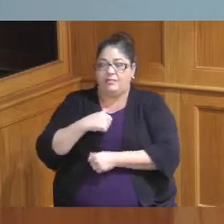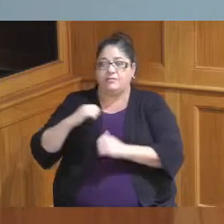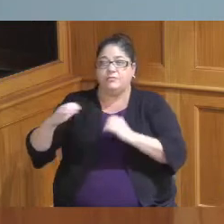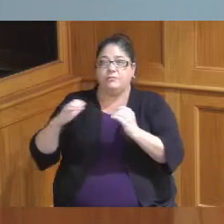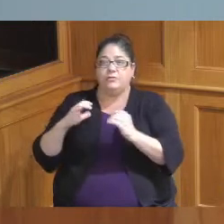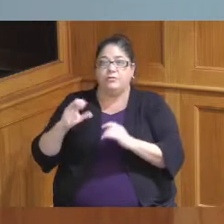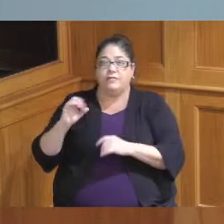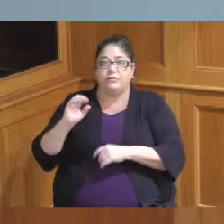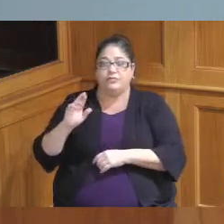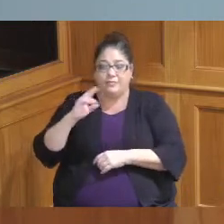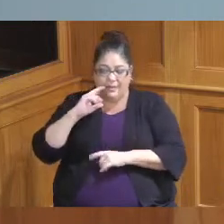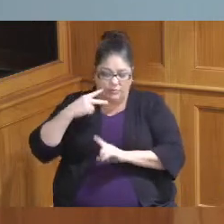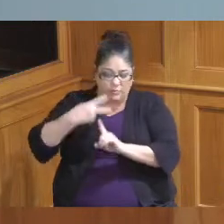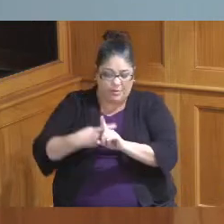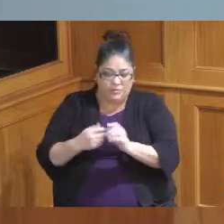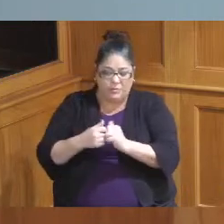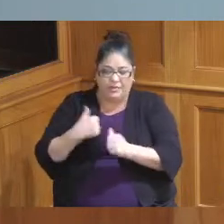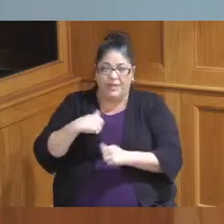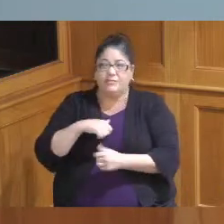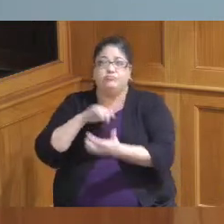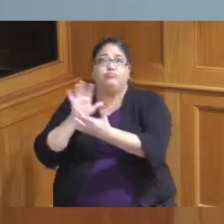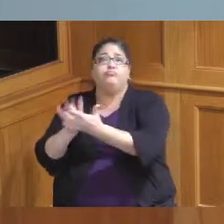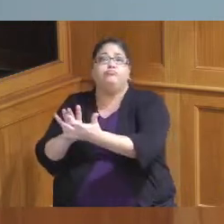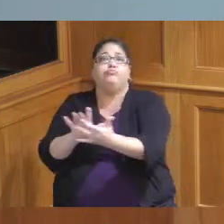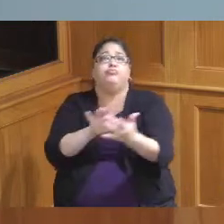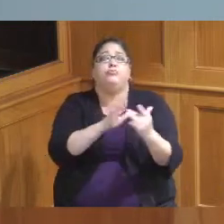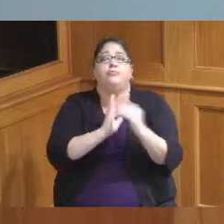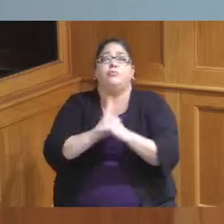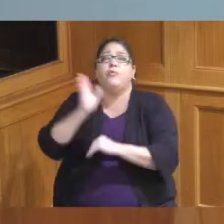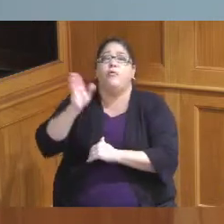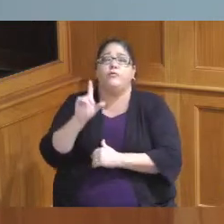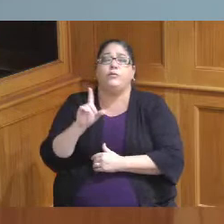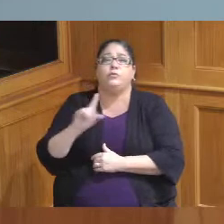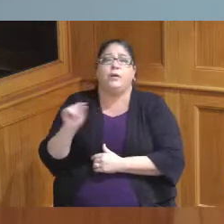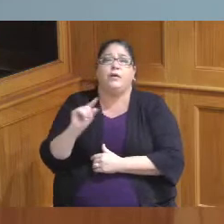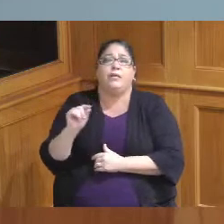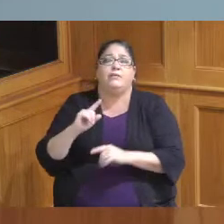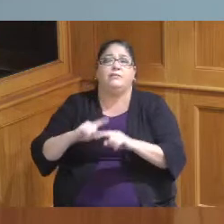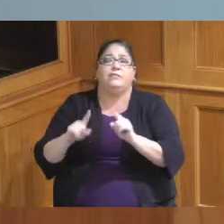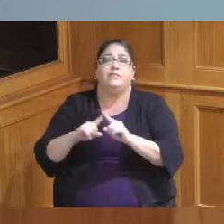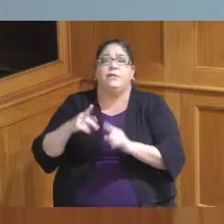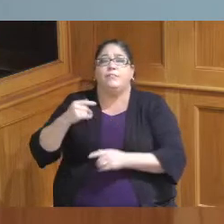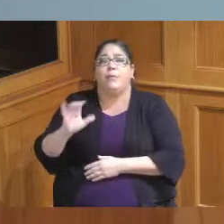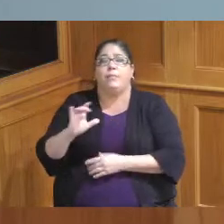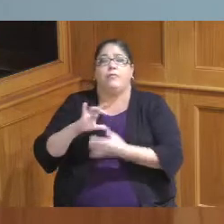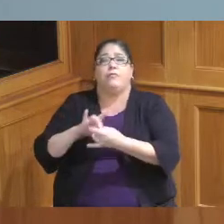two months I think she's made contacts with over 20 different public relations events to get our